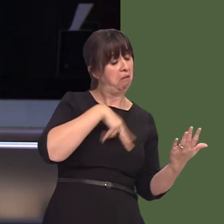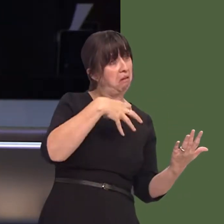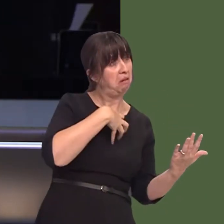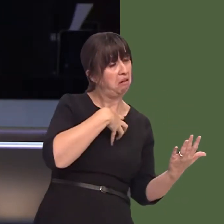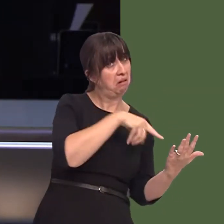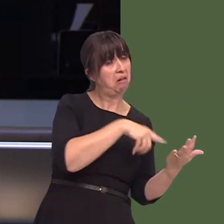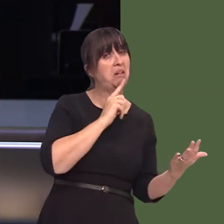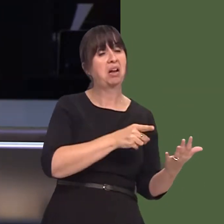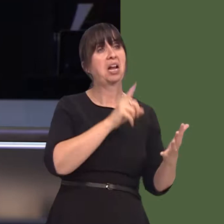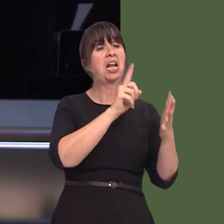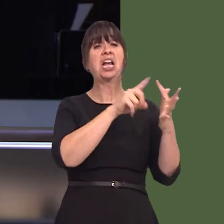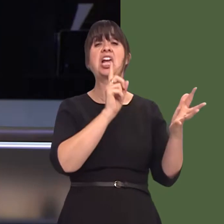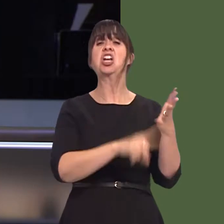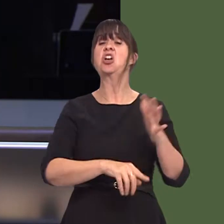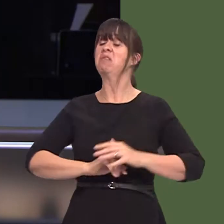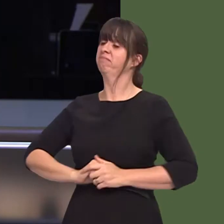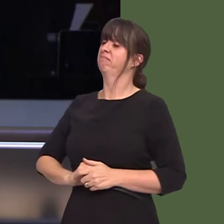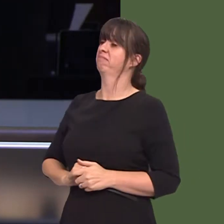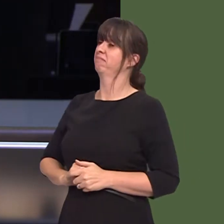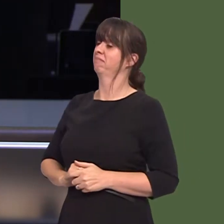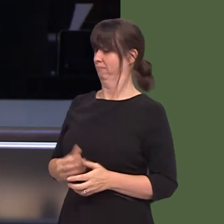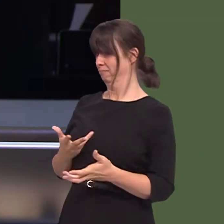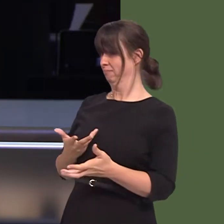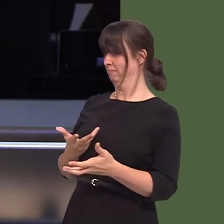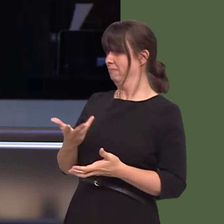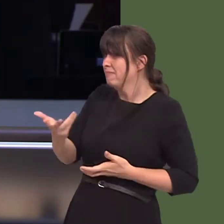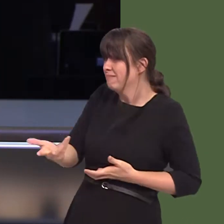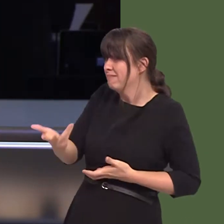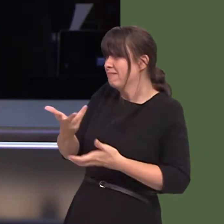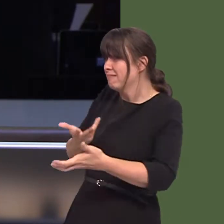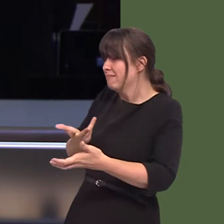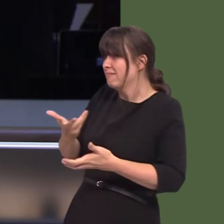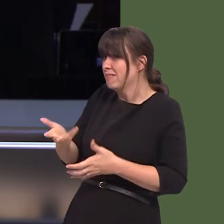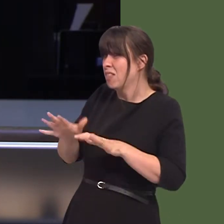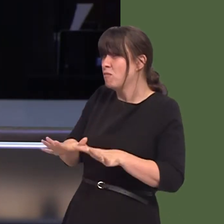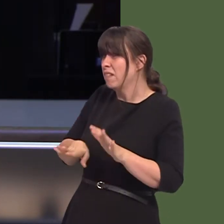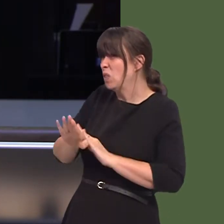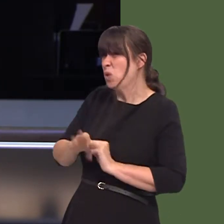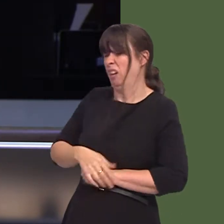The EU has no serious intention of entering into negotiations with Britain for the future,